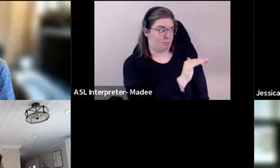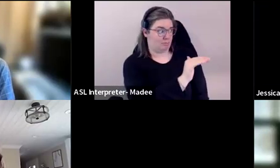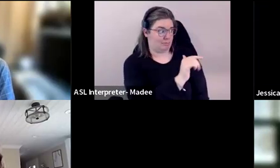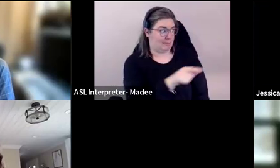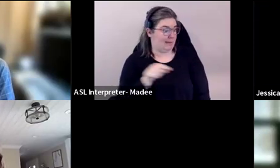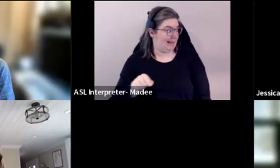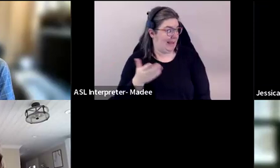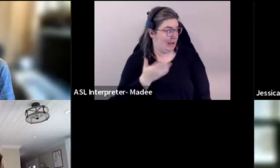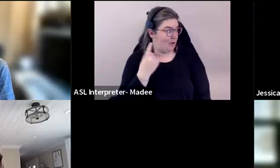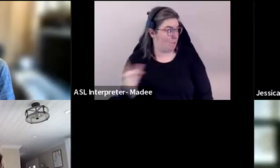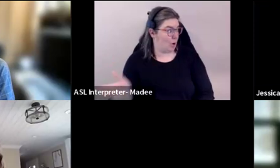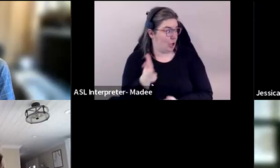Dee Henry they/she Independence Alliance: and not having any signage